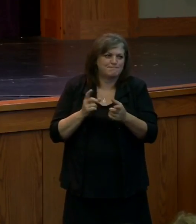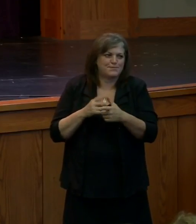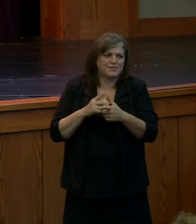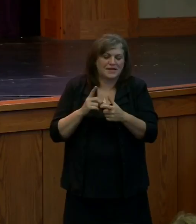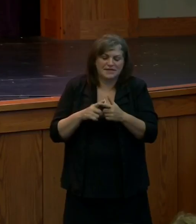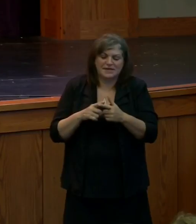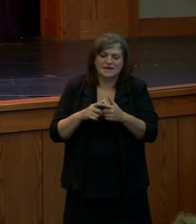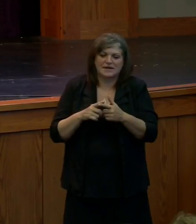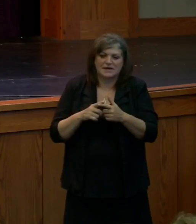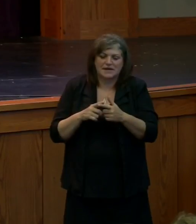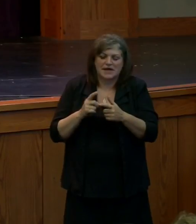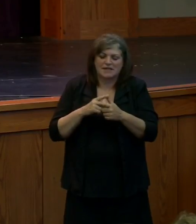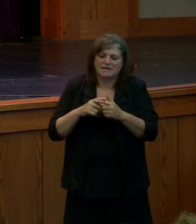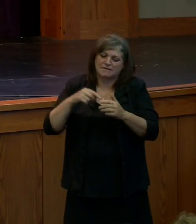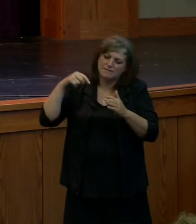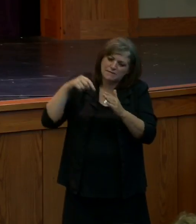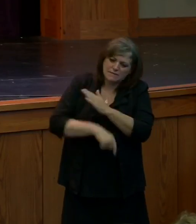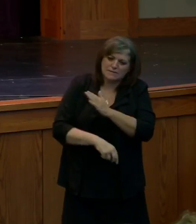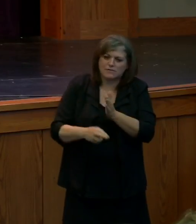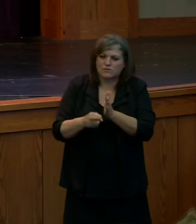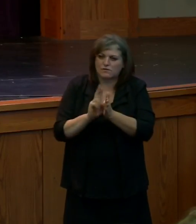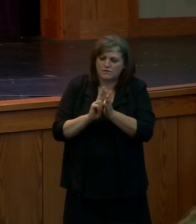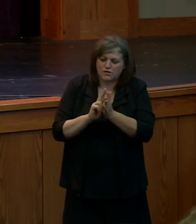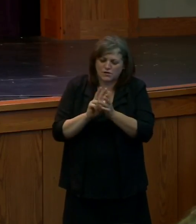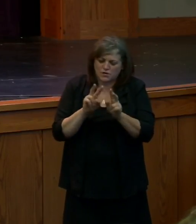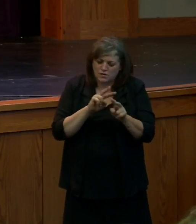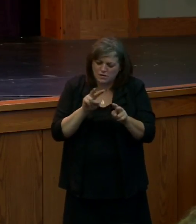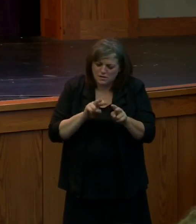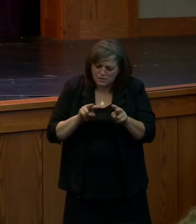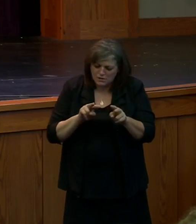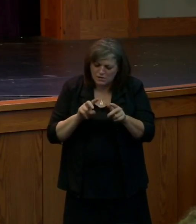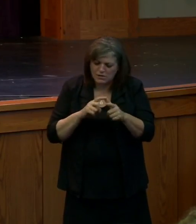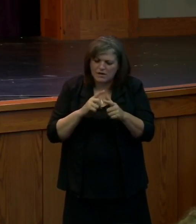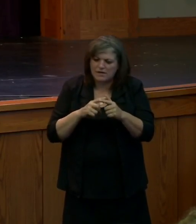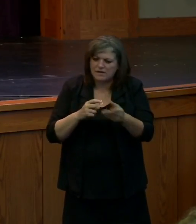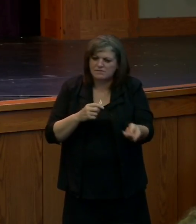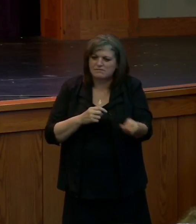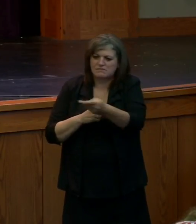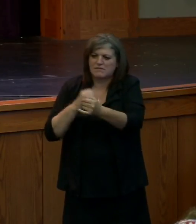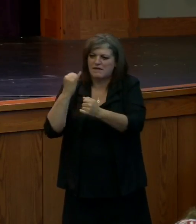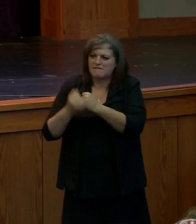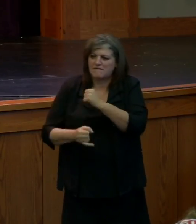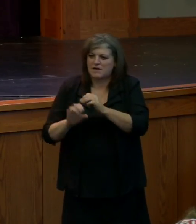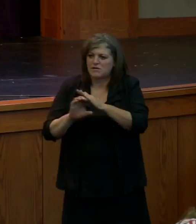THOROUGH REVIEW AND GET US THE FINAL PRODUCT THAT WE WANT.